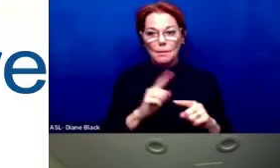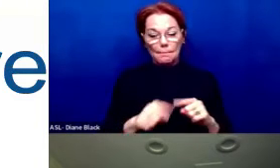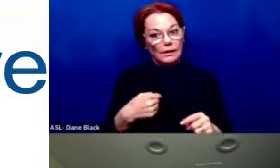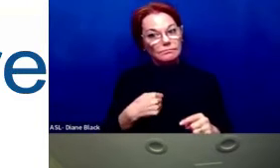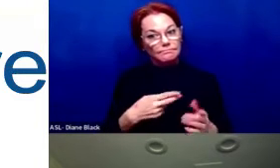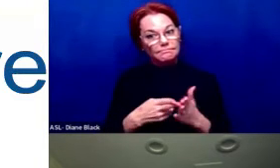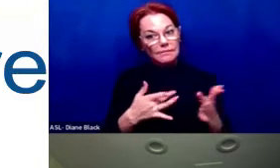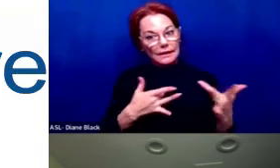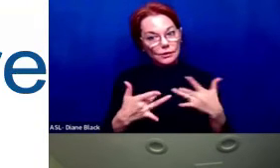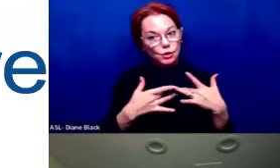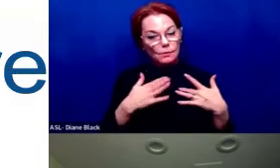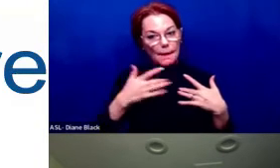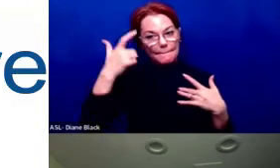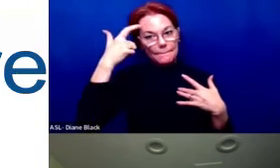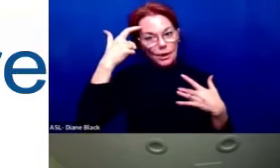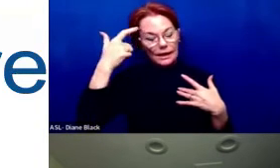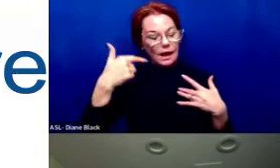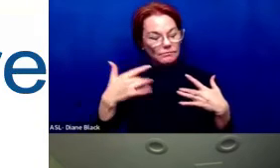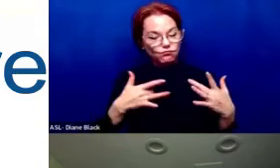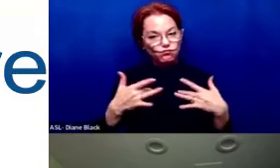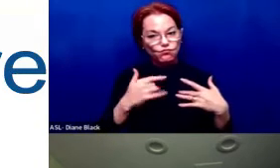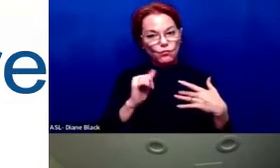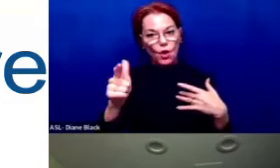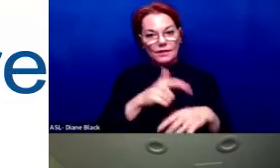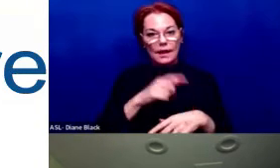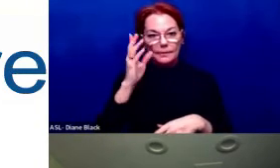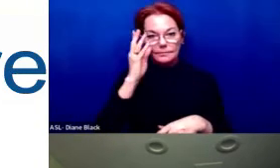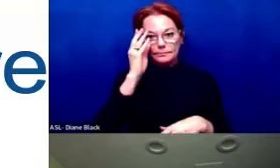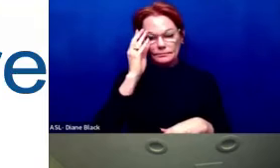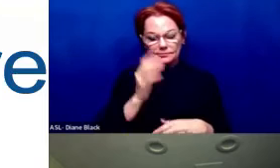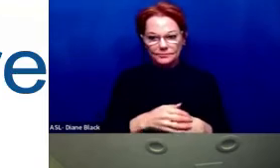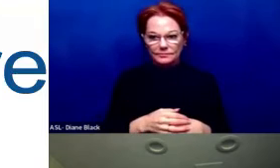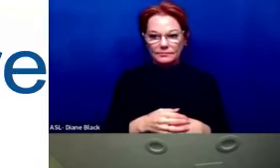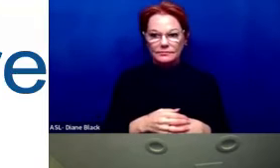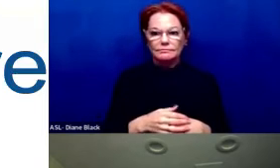about my brain all the time. So I have become a little bit